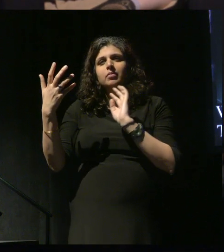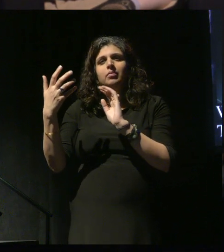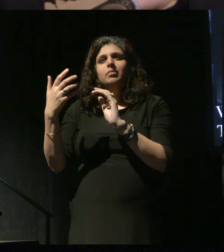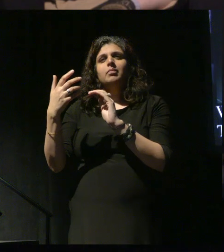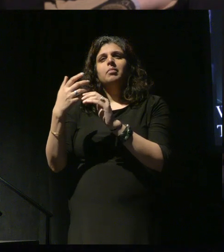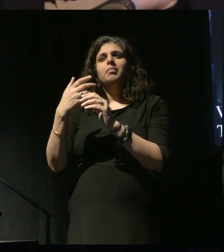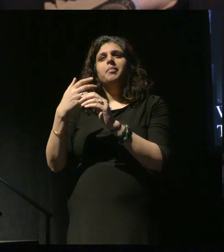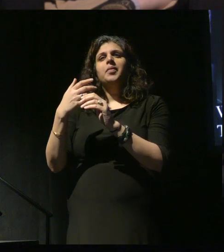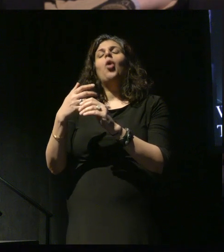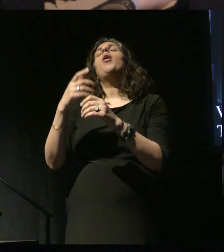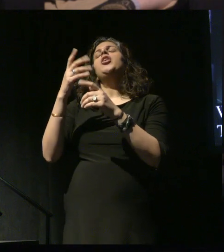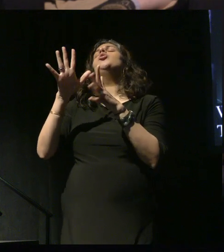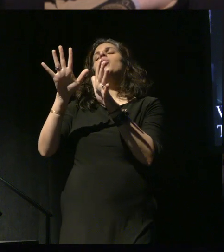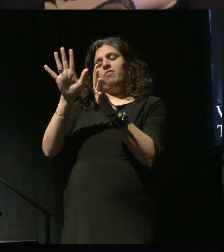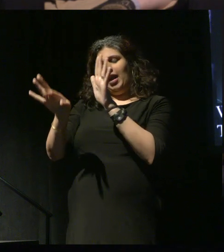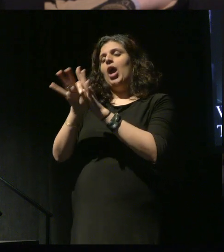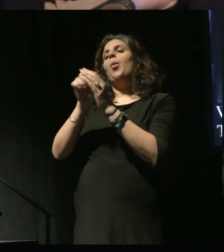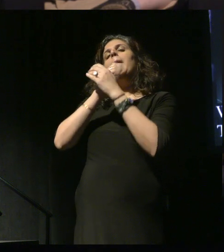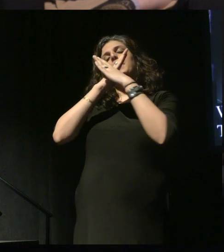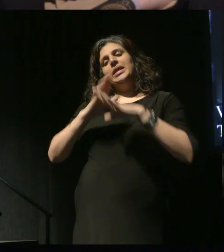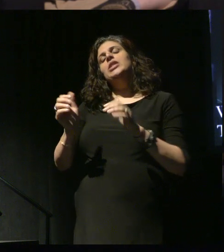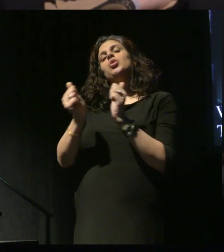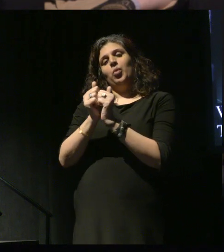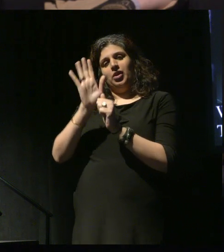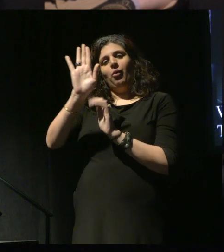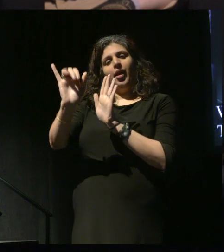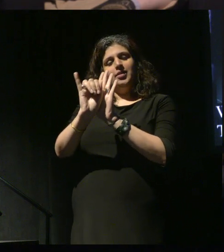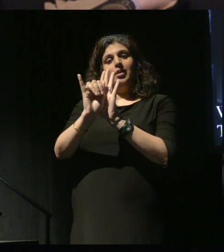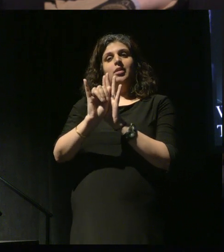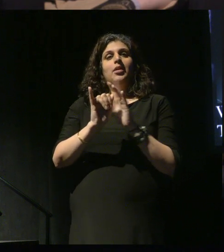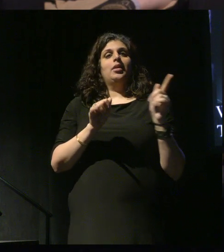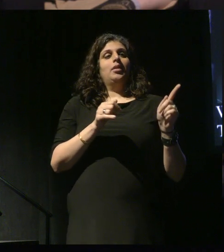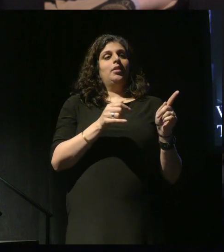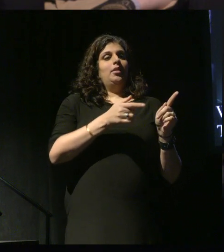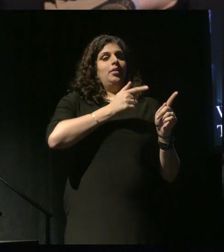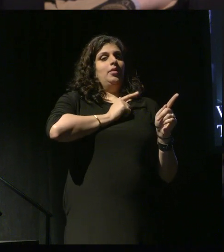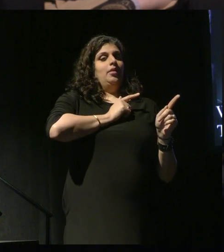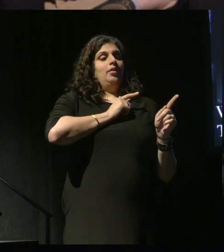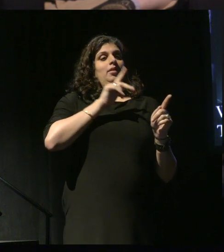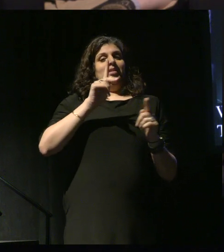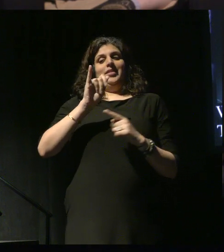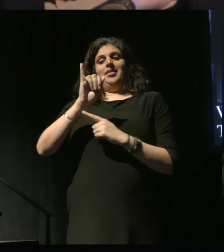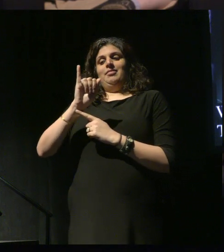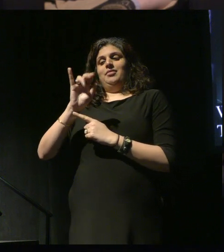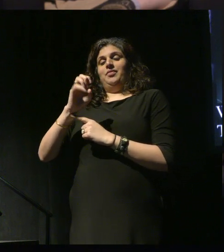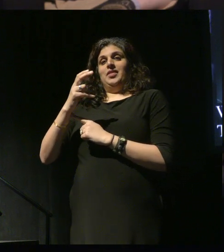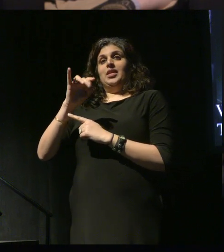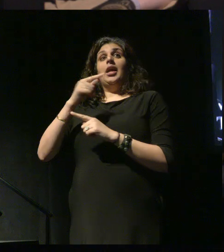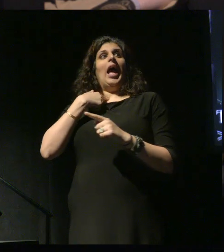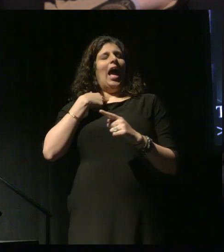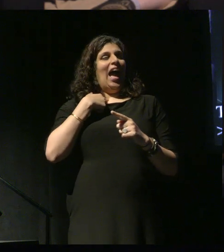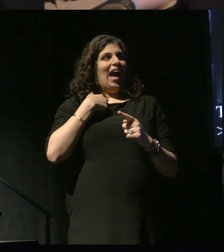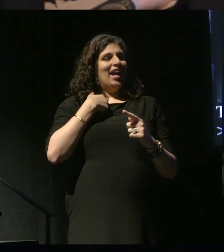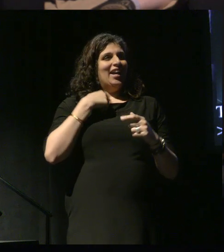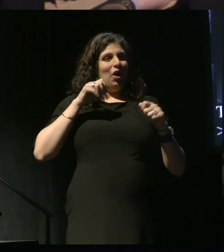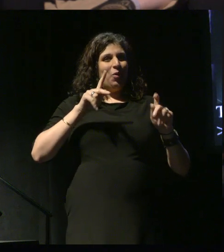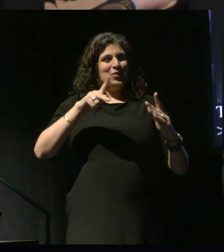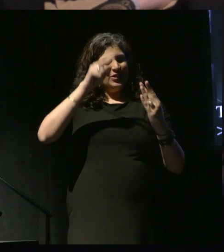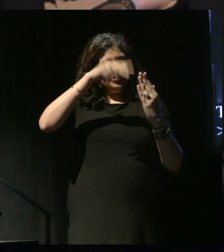Yeah, you know, it's interesting. I had the opportunity to read Ferris, like early on as a reviewer.